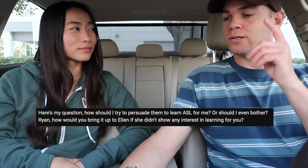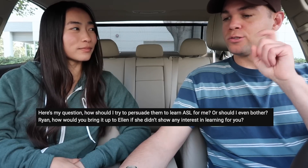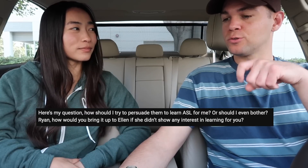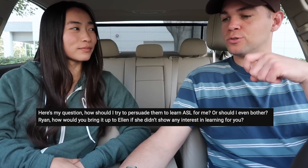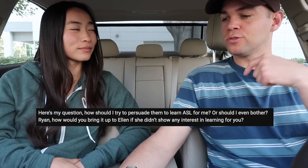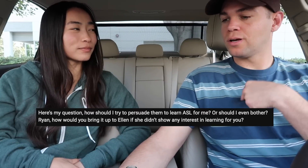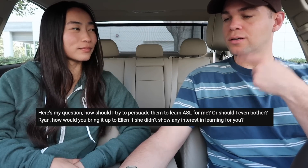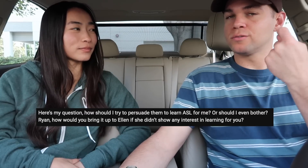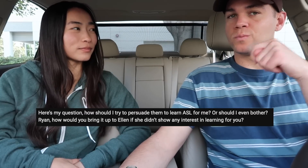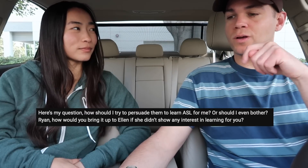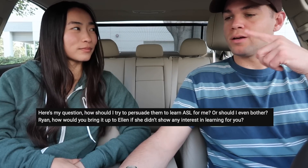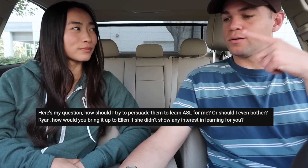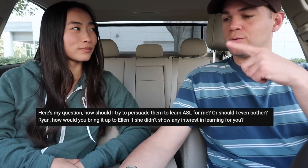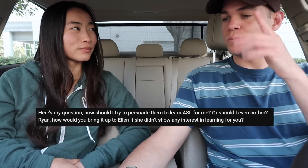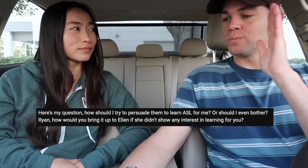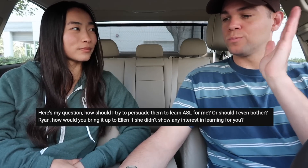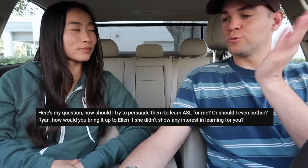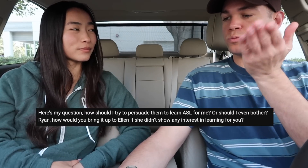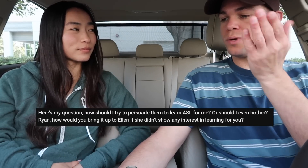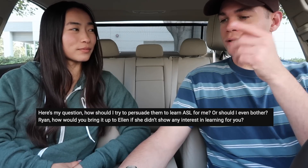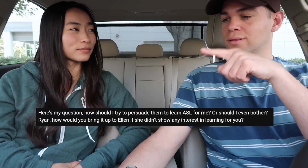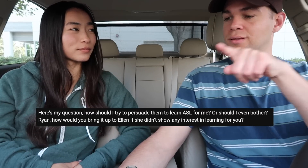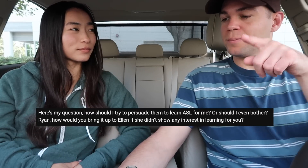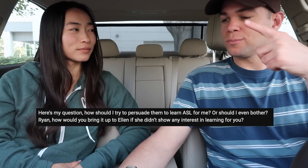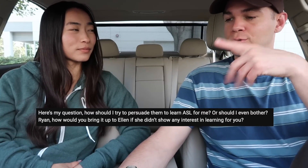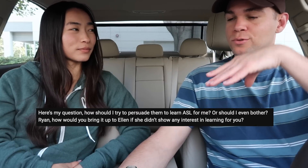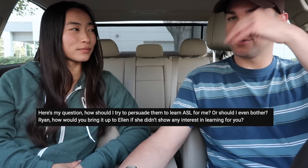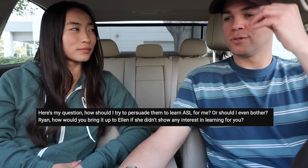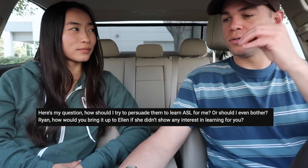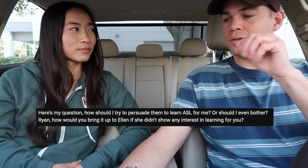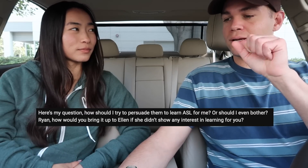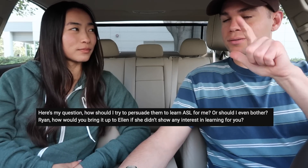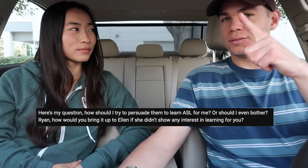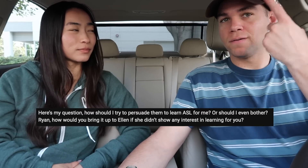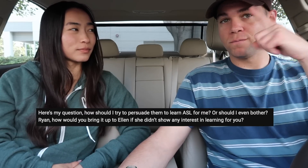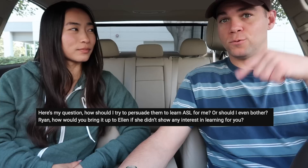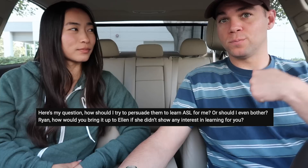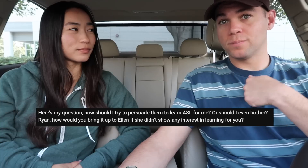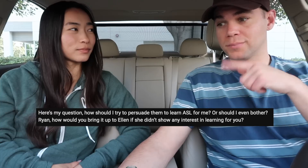how should I persuade them to learn ASL for me?